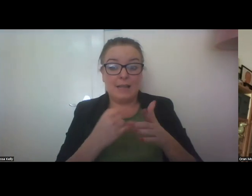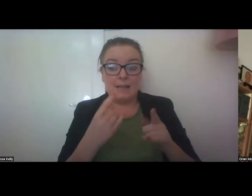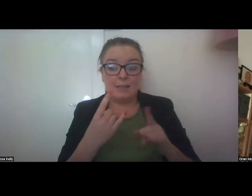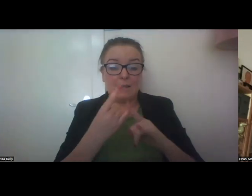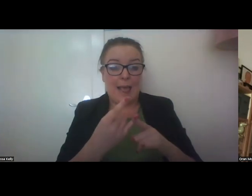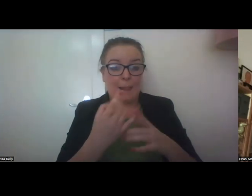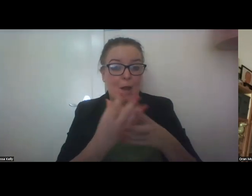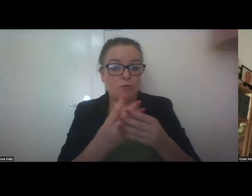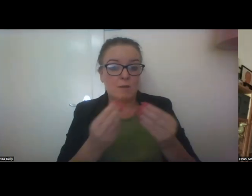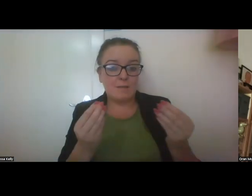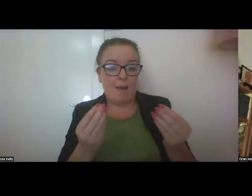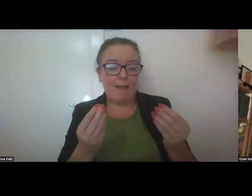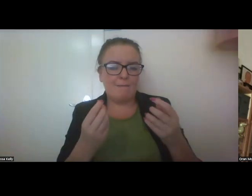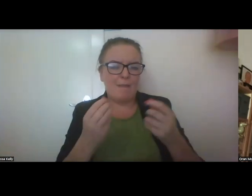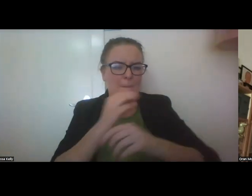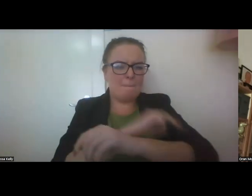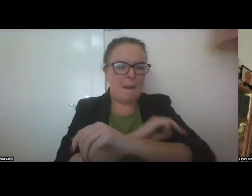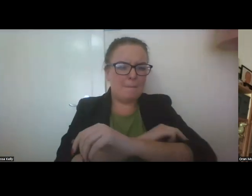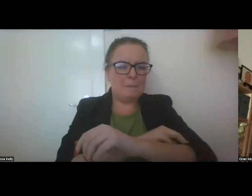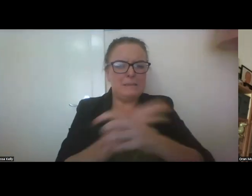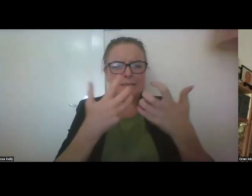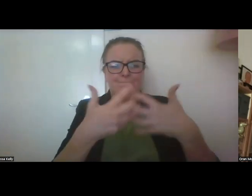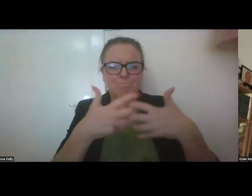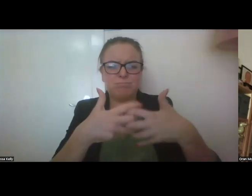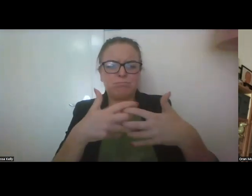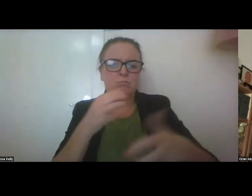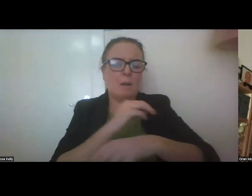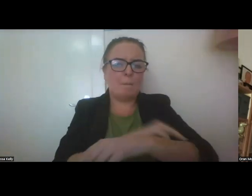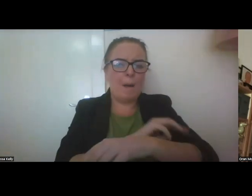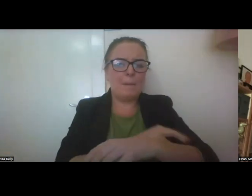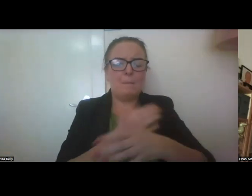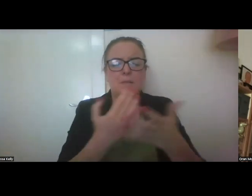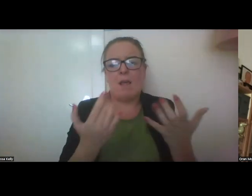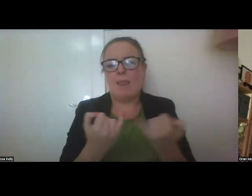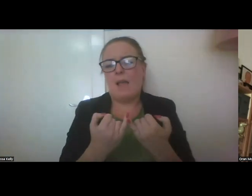So, they would help them to discover the problems